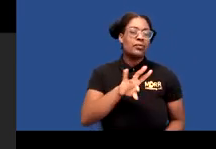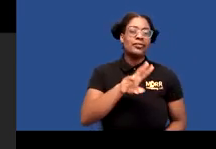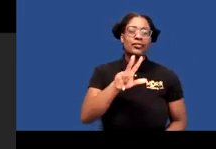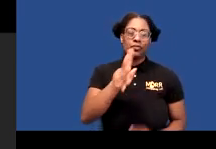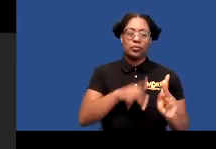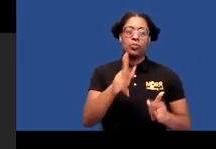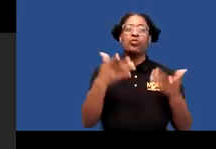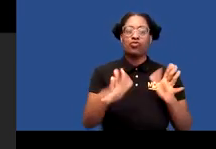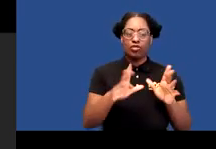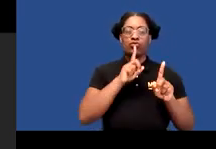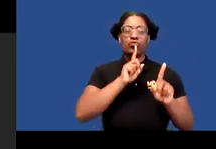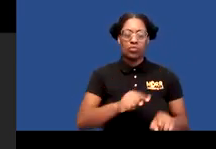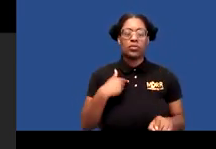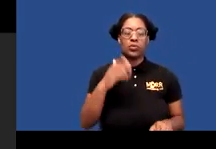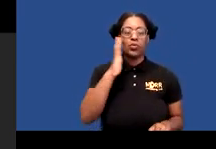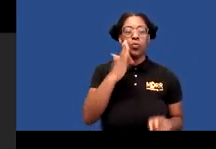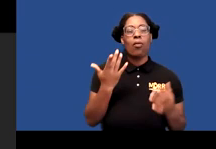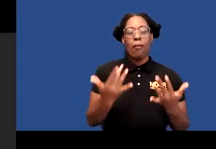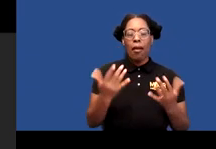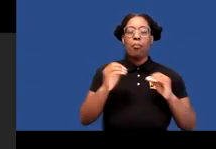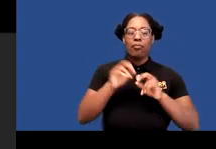So we'll give it another minute or two.